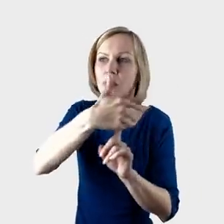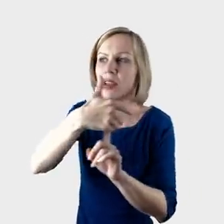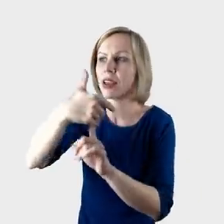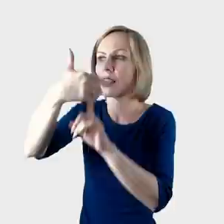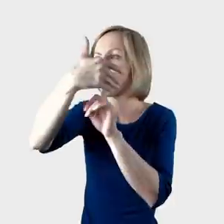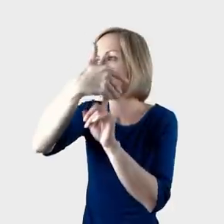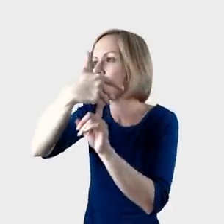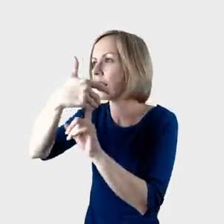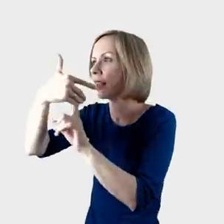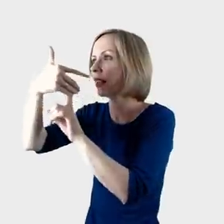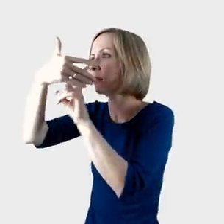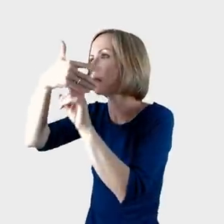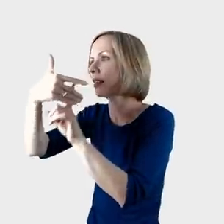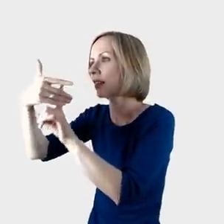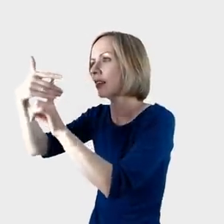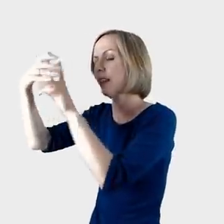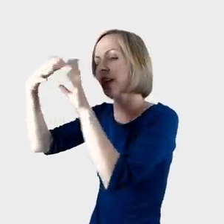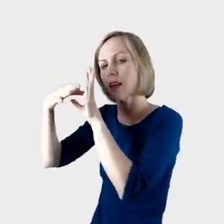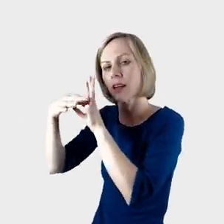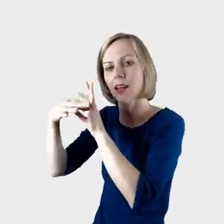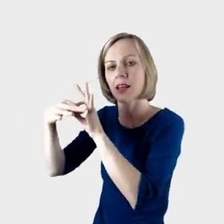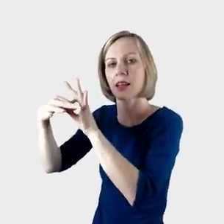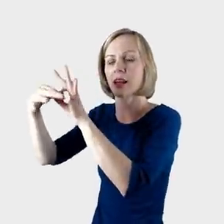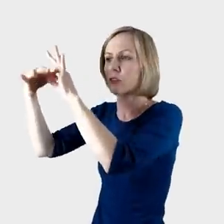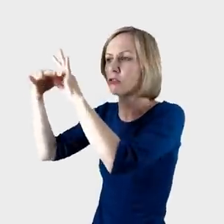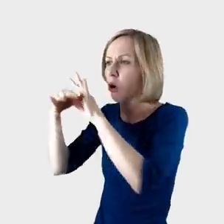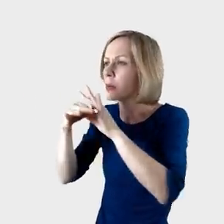Bring me near